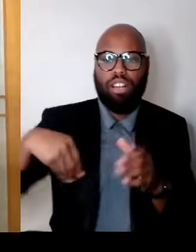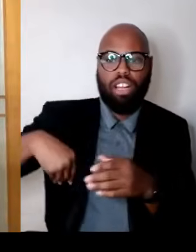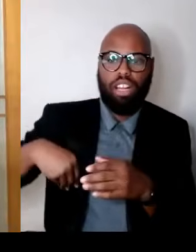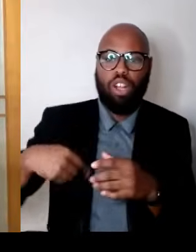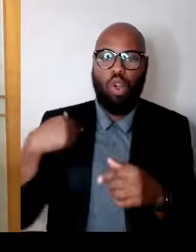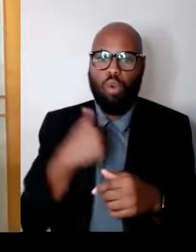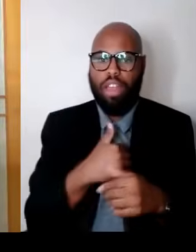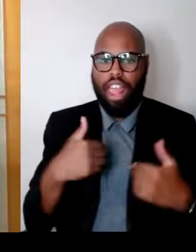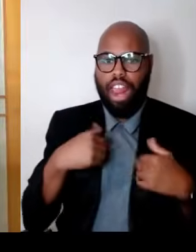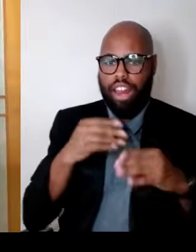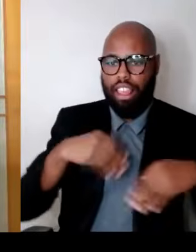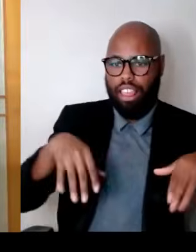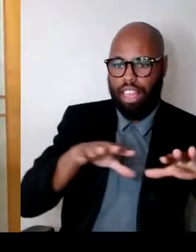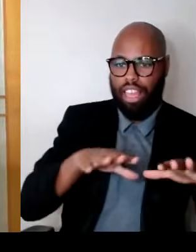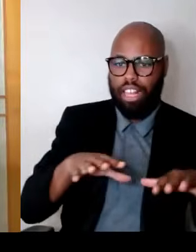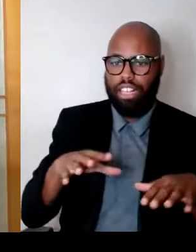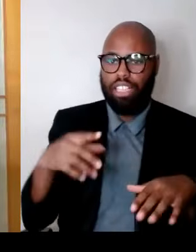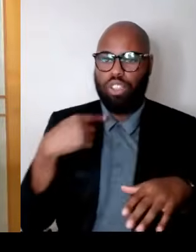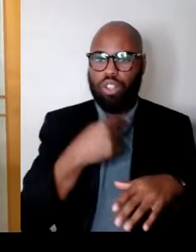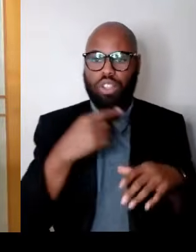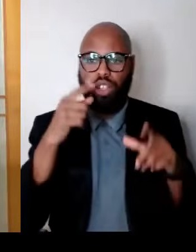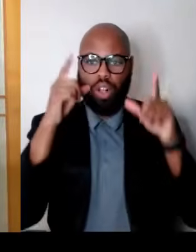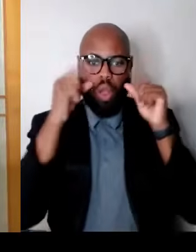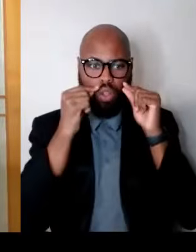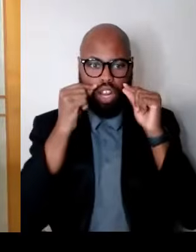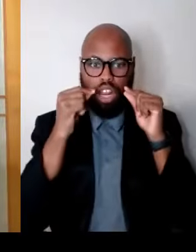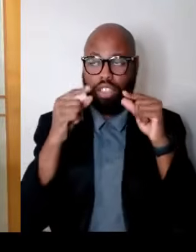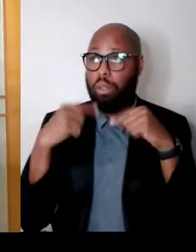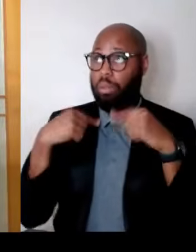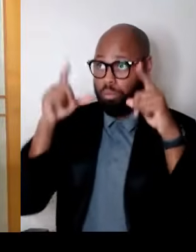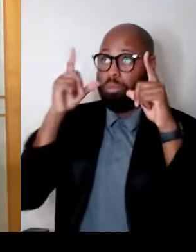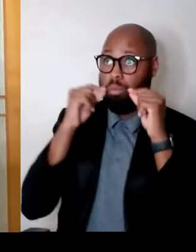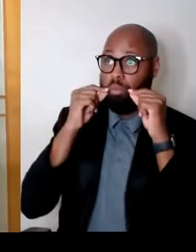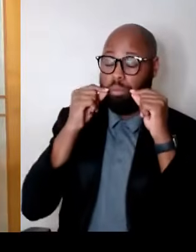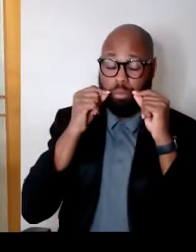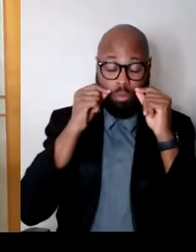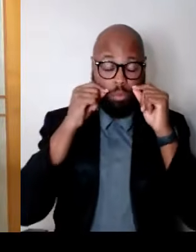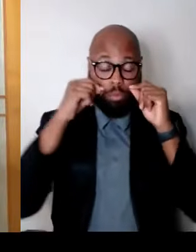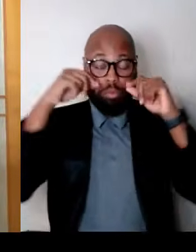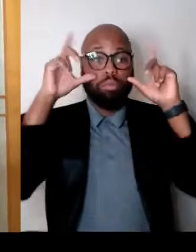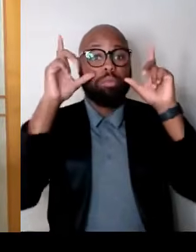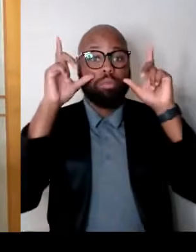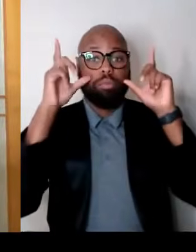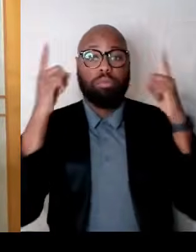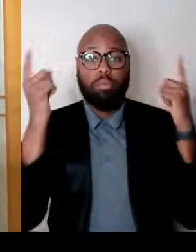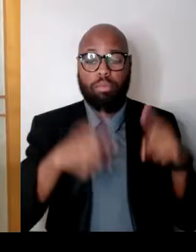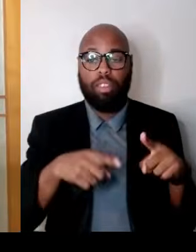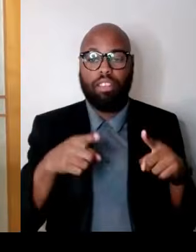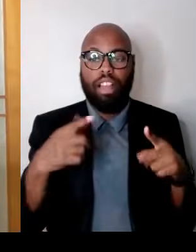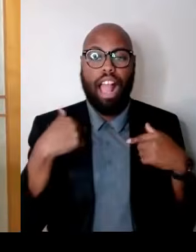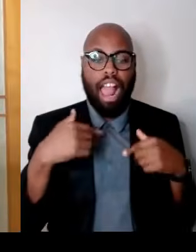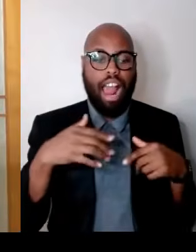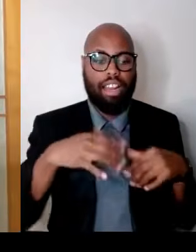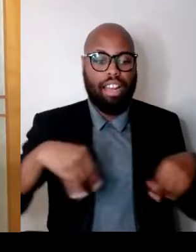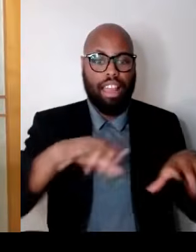When they told us close your eyes, and when we closed them and opened our eyes, they had the land and we had the Bible on our hands.